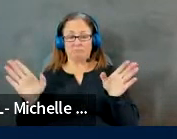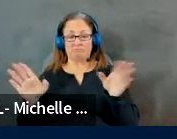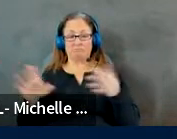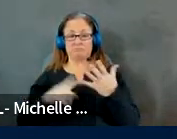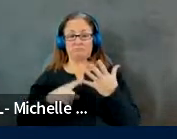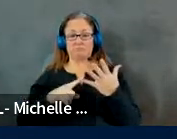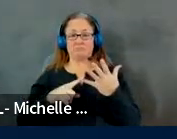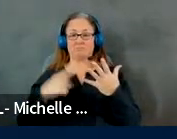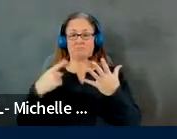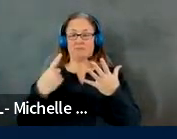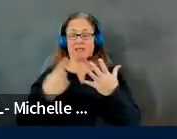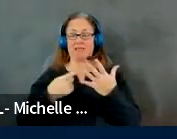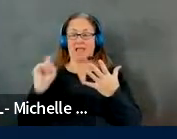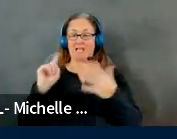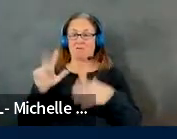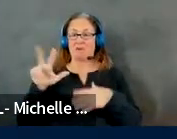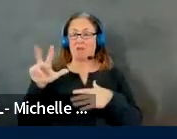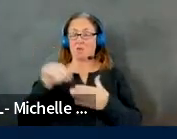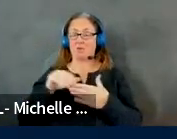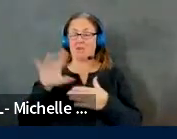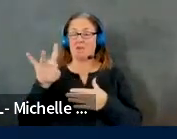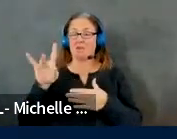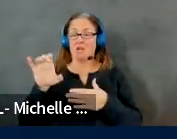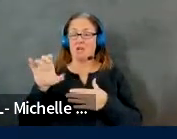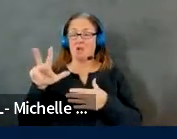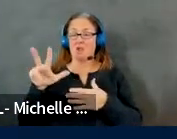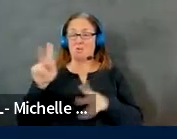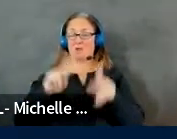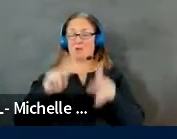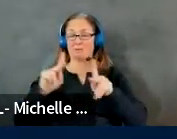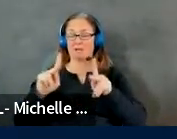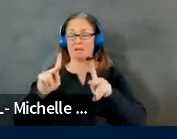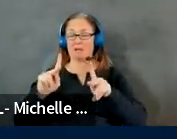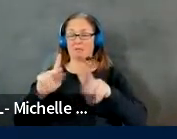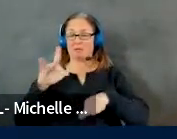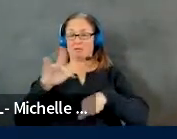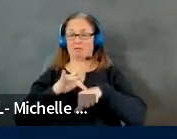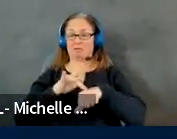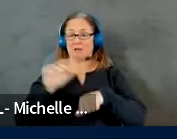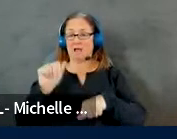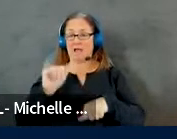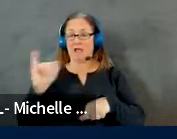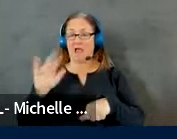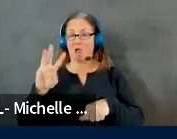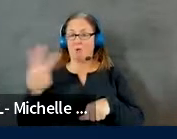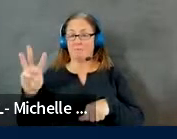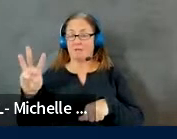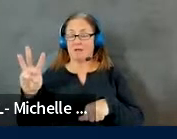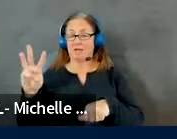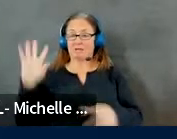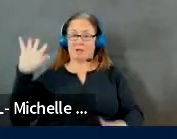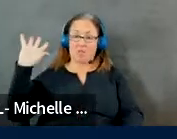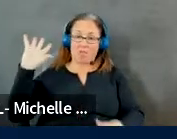week 3000 and over 800 people have visited our AI web page. When you add that up together,